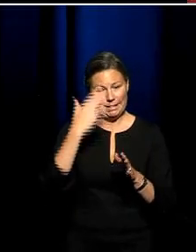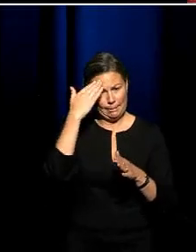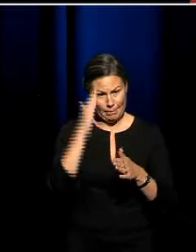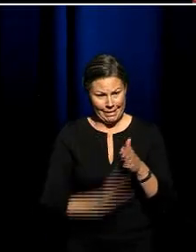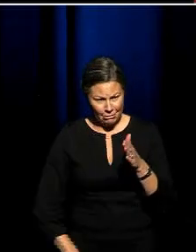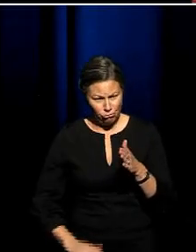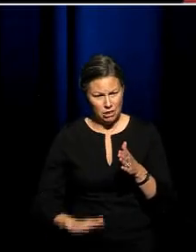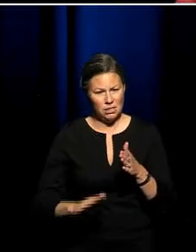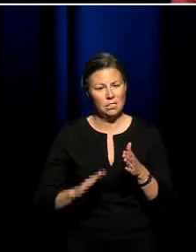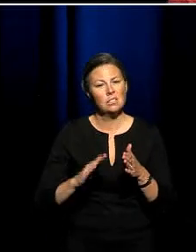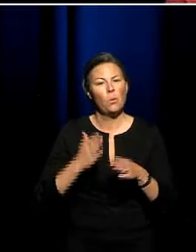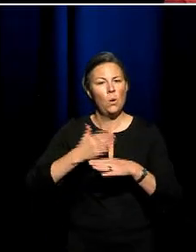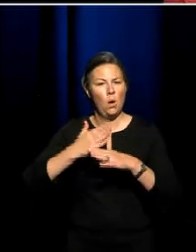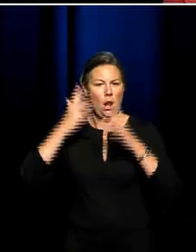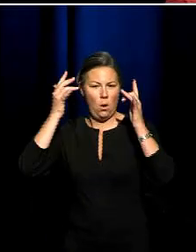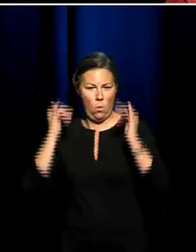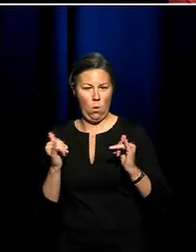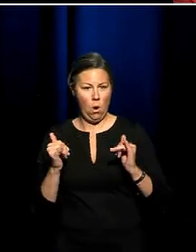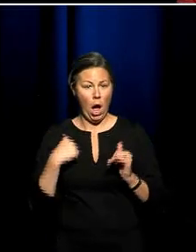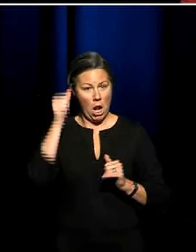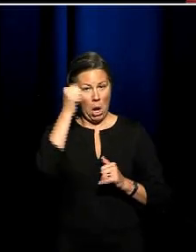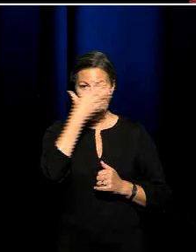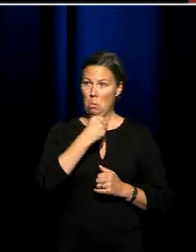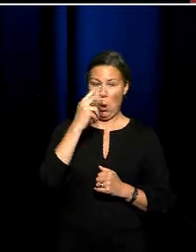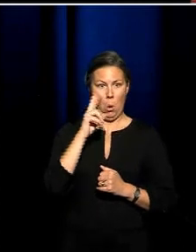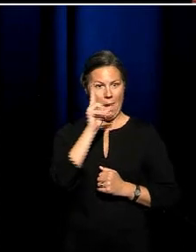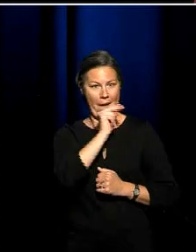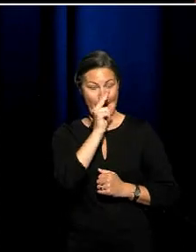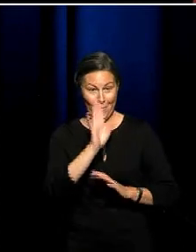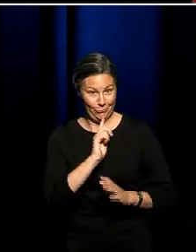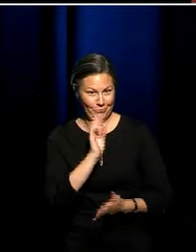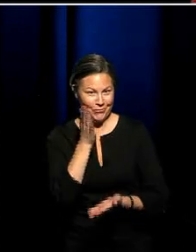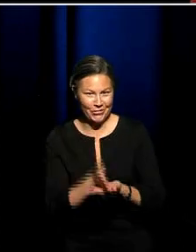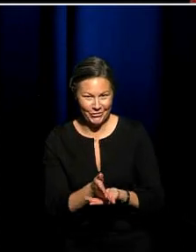our youthful appearance, but it is true. We have extensive experience in dealing